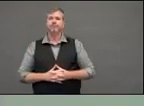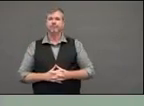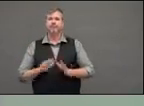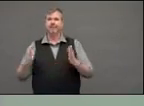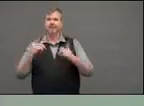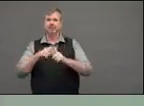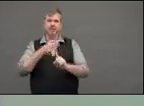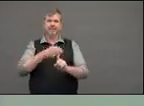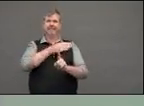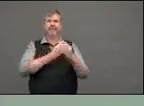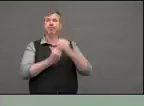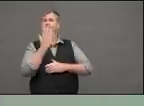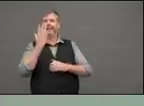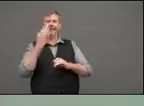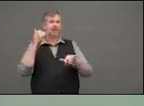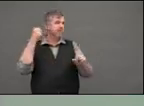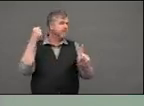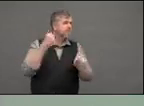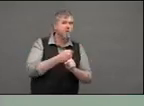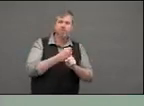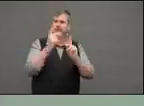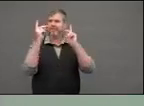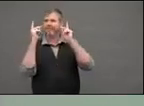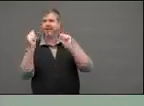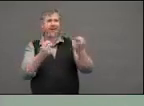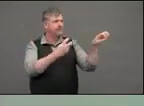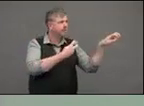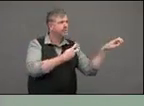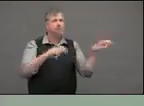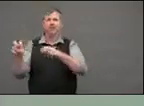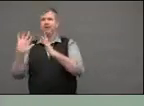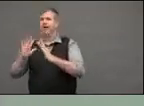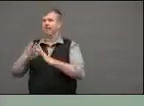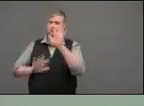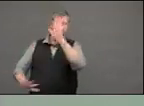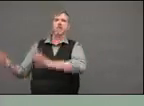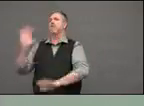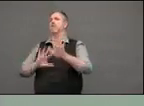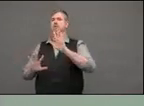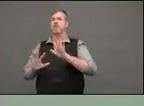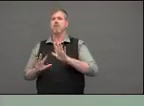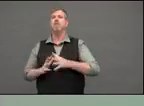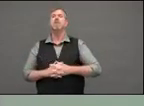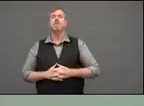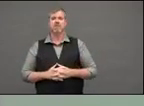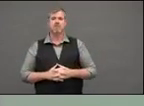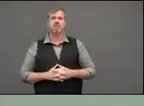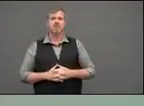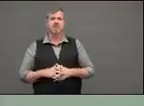you're going into online school so that was for me like the most hardest thing but right now that i know that i'm gonna be doing online i feel like i can